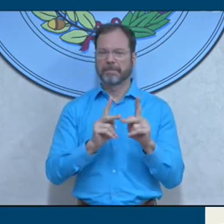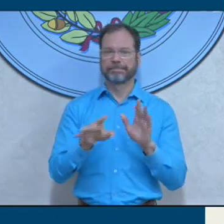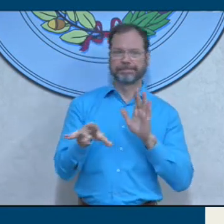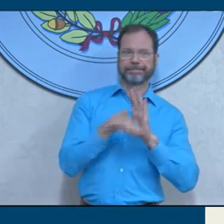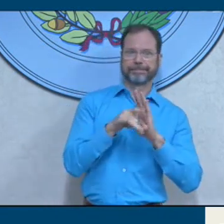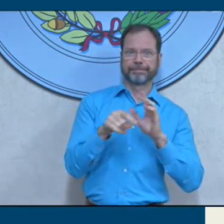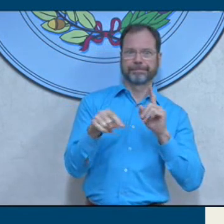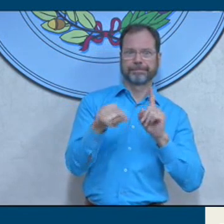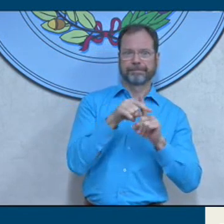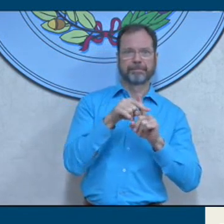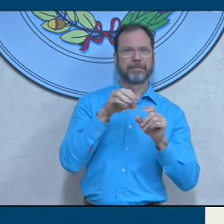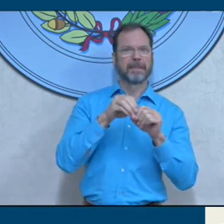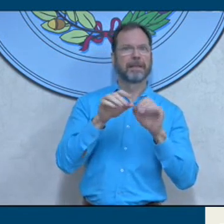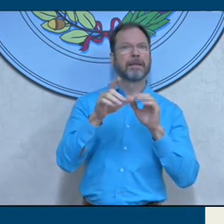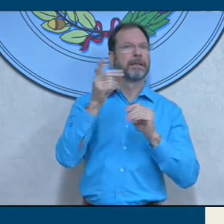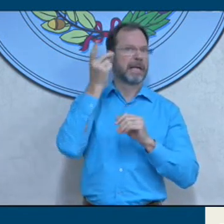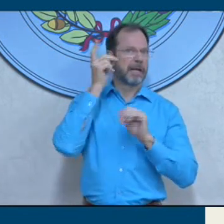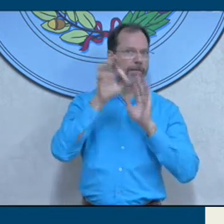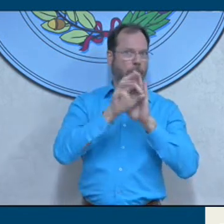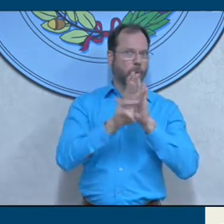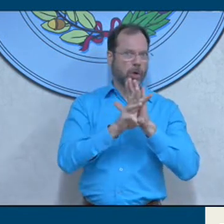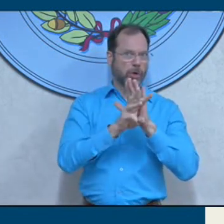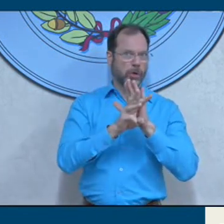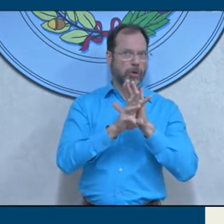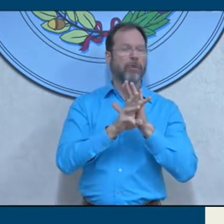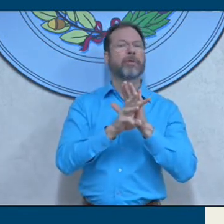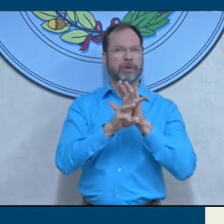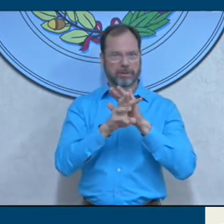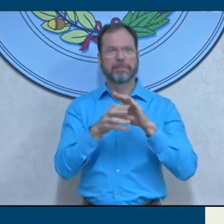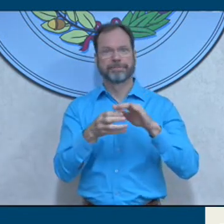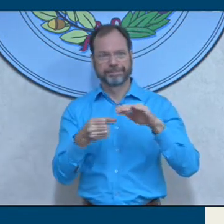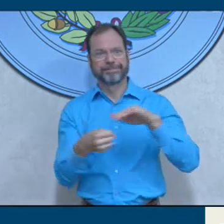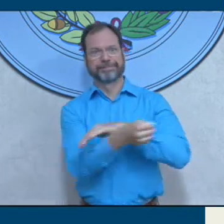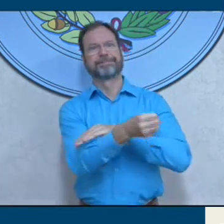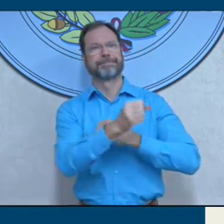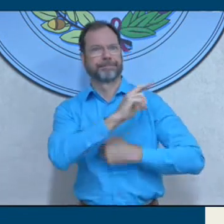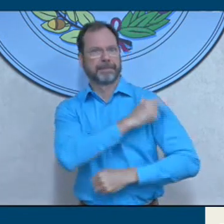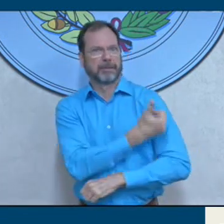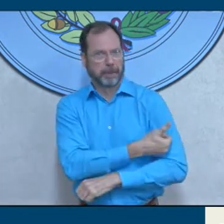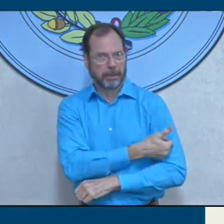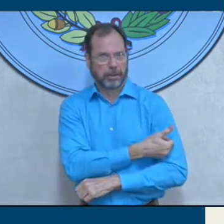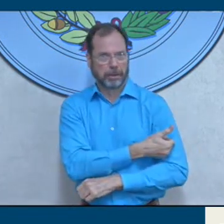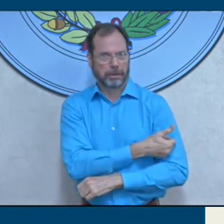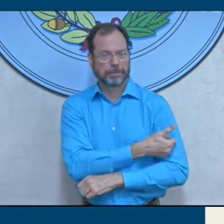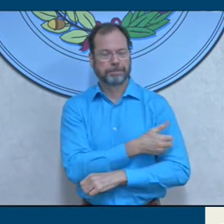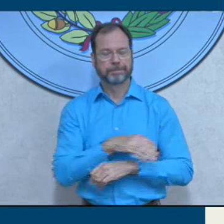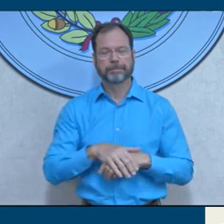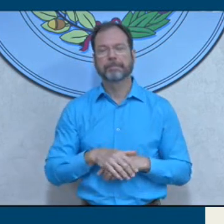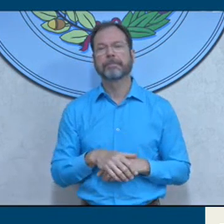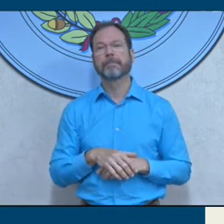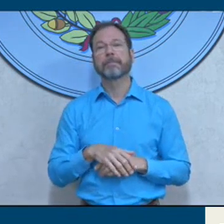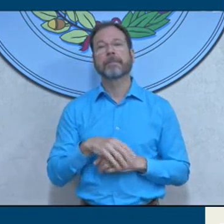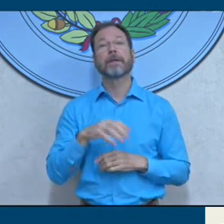THIS WORKS. TODAY. THERE WERE 64. PEOPLE WHO TESTED POSITIVE IN THE DALLAS FORT WORTH AREA.